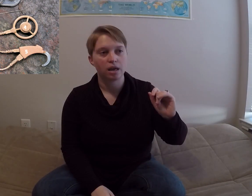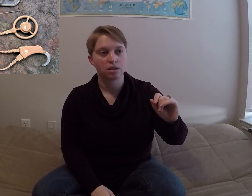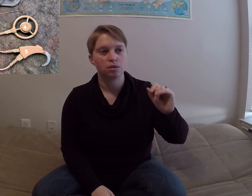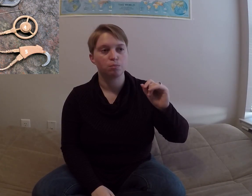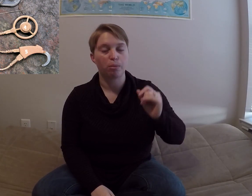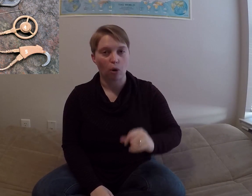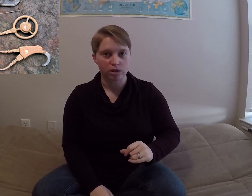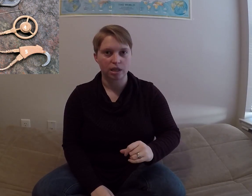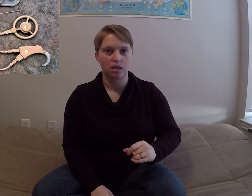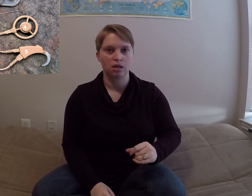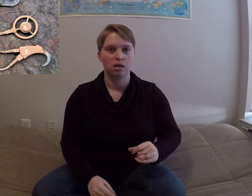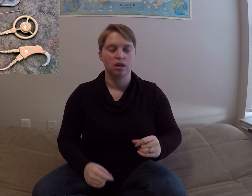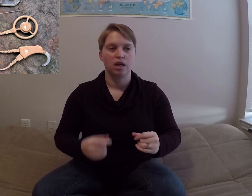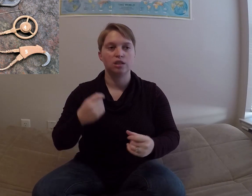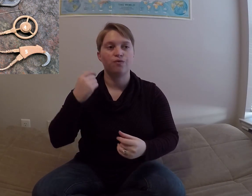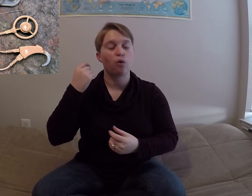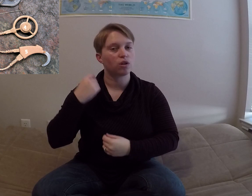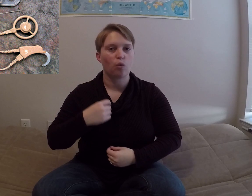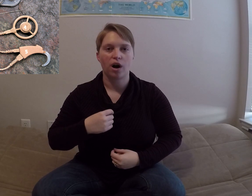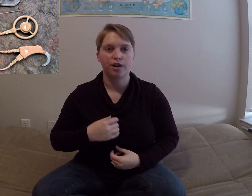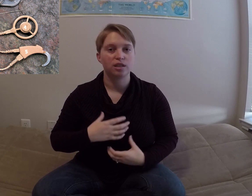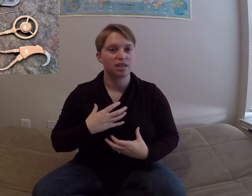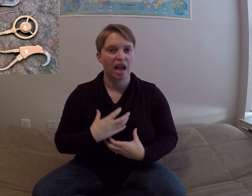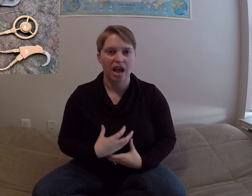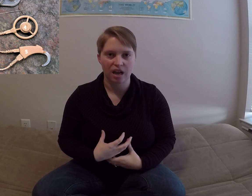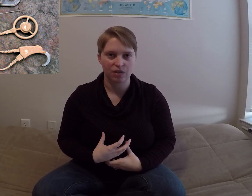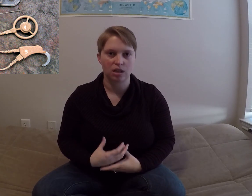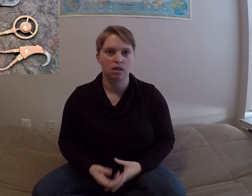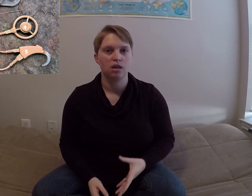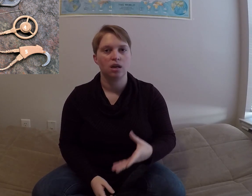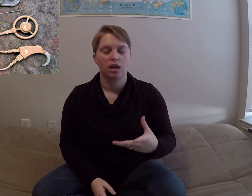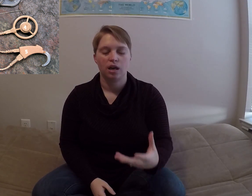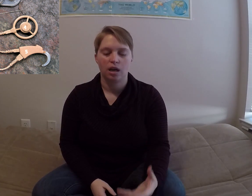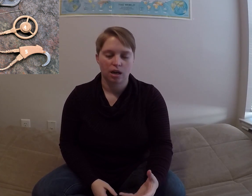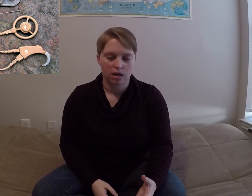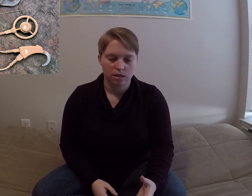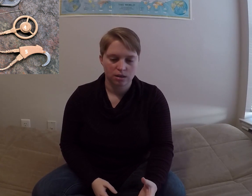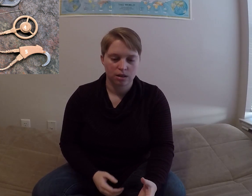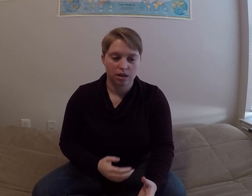It’s bulky, it’s full of wires, it’s heavy and